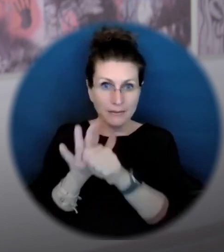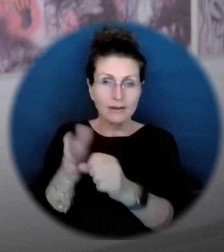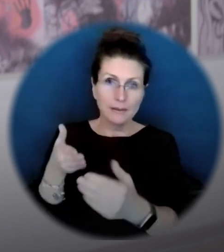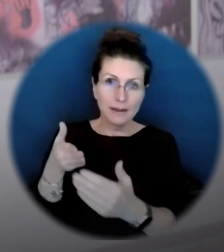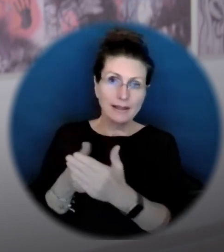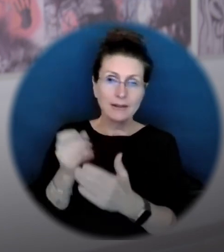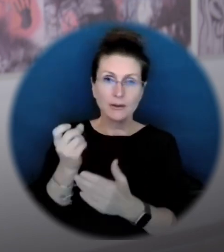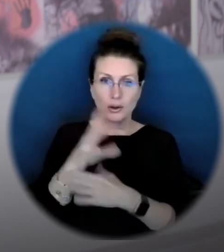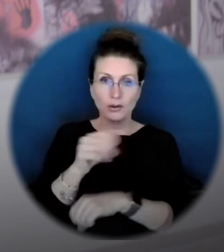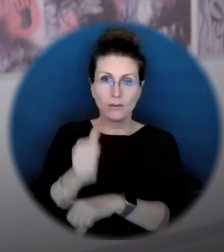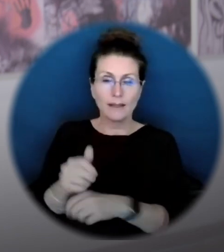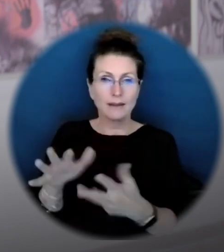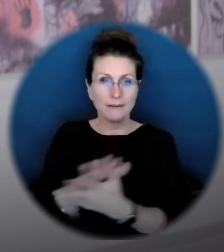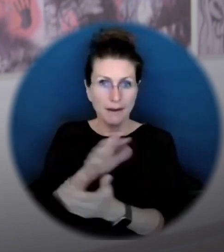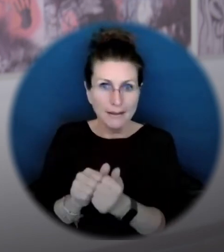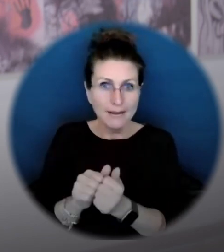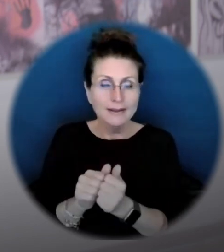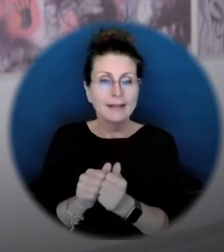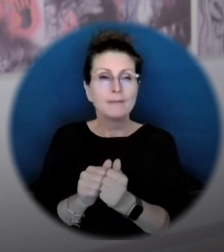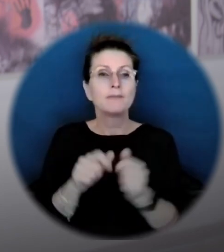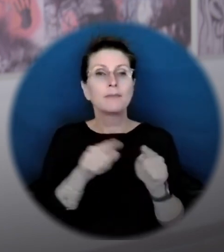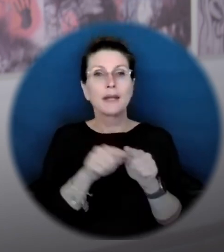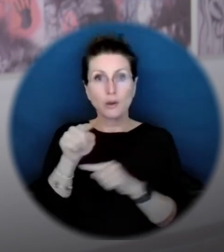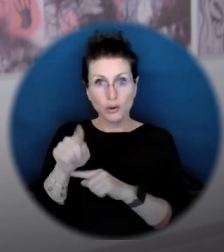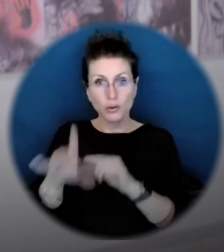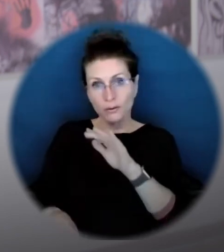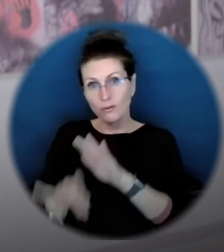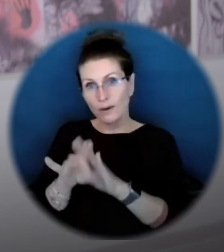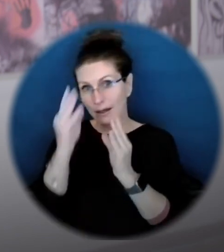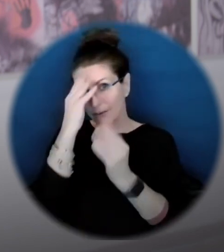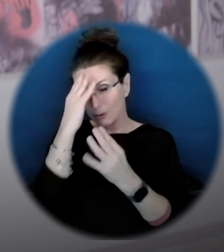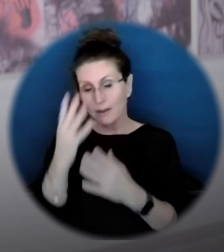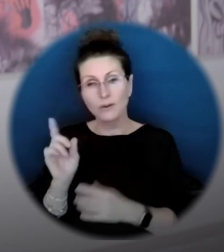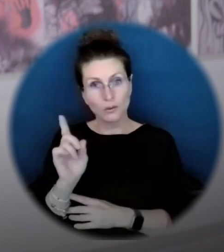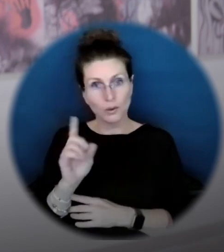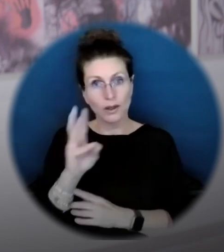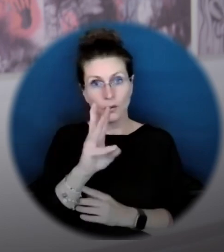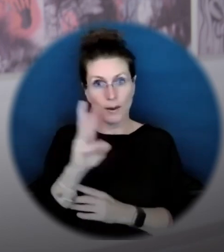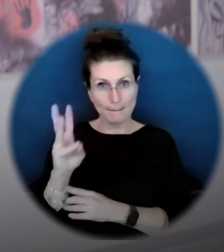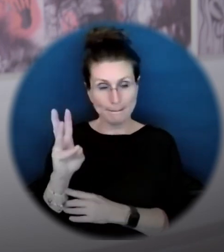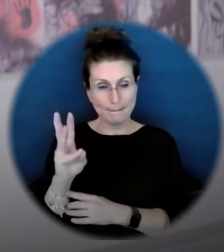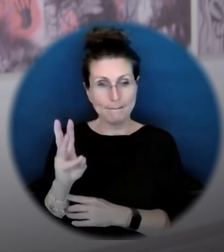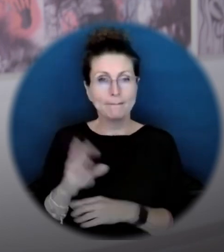Against Gender-Based Violence. And you can find information on the website